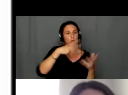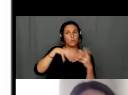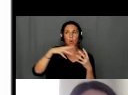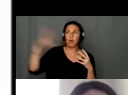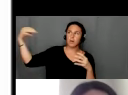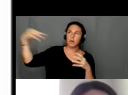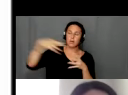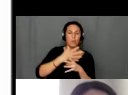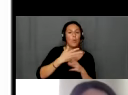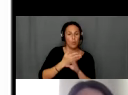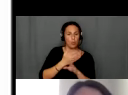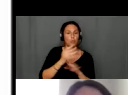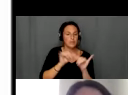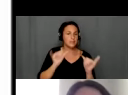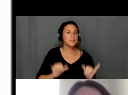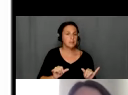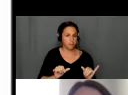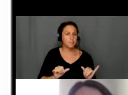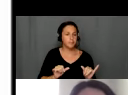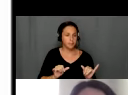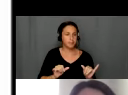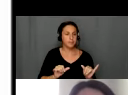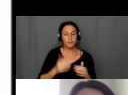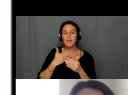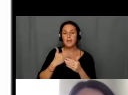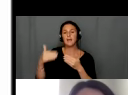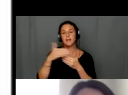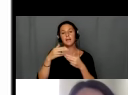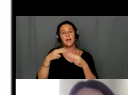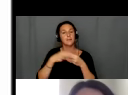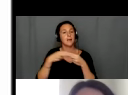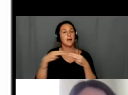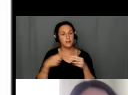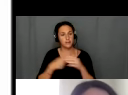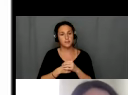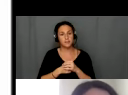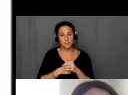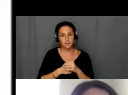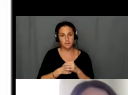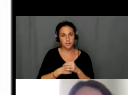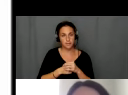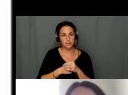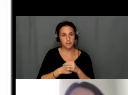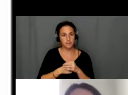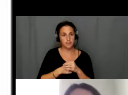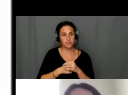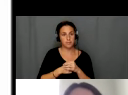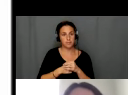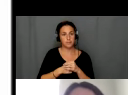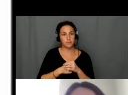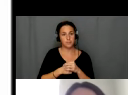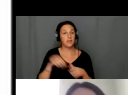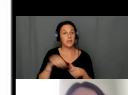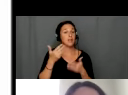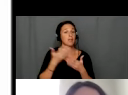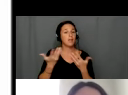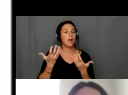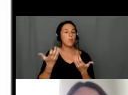And yeah, next slide alright. And then another thing I did want to touch upon is heat stress.